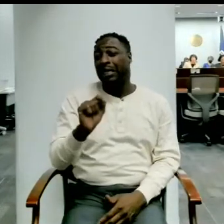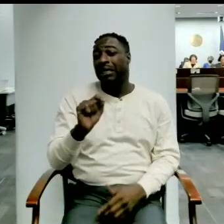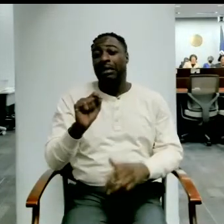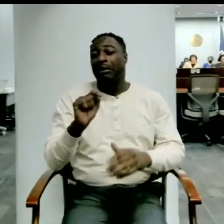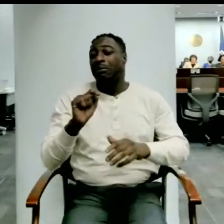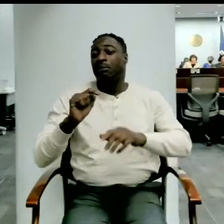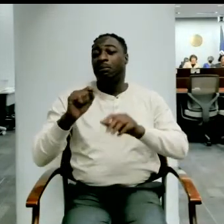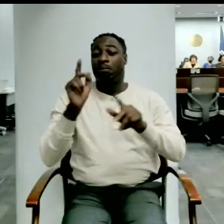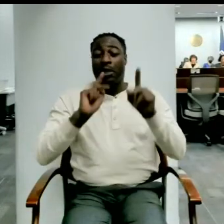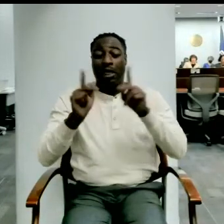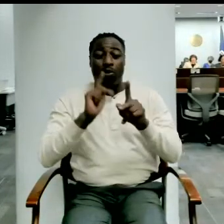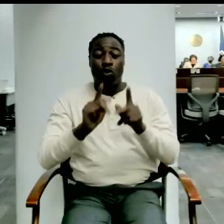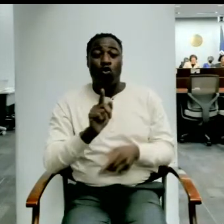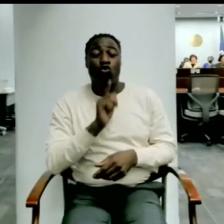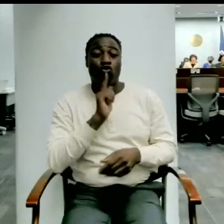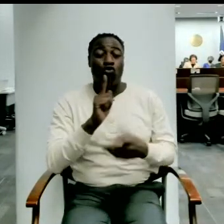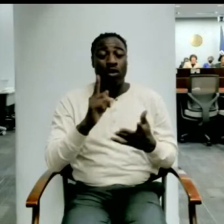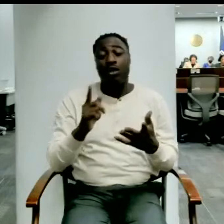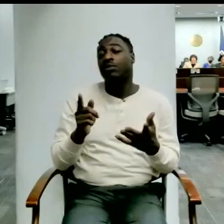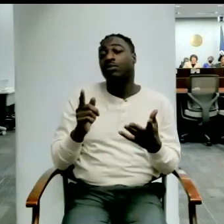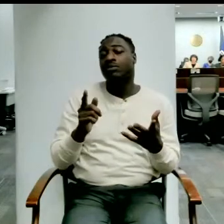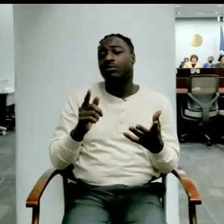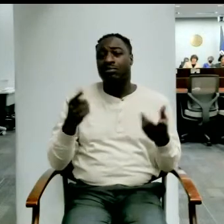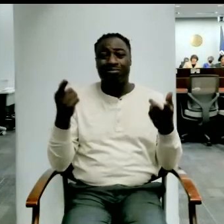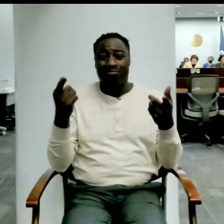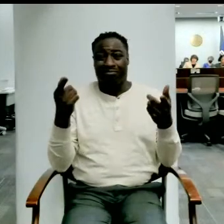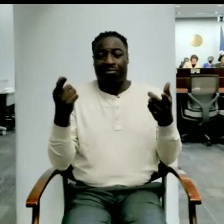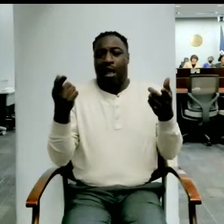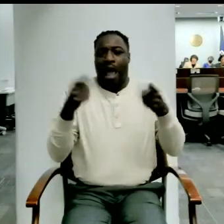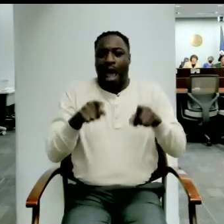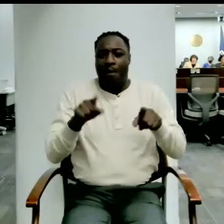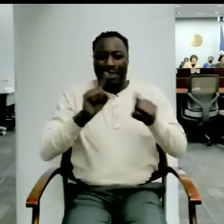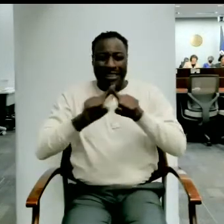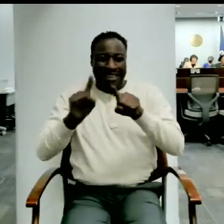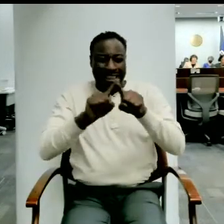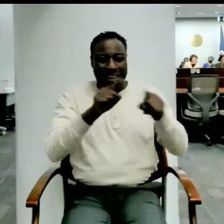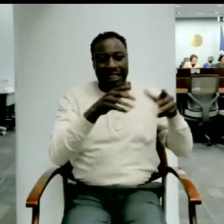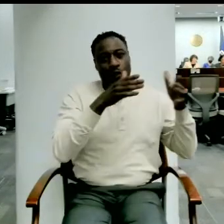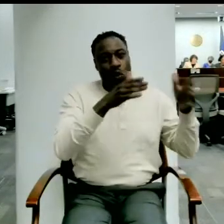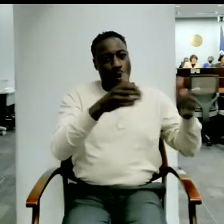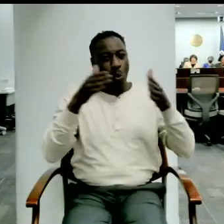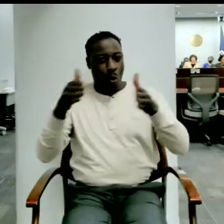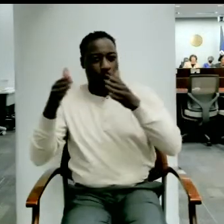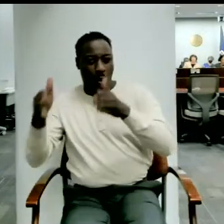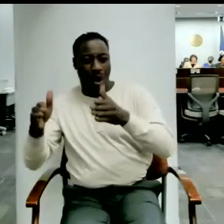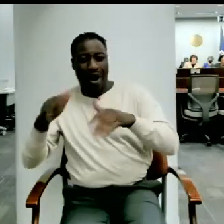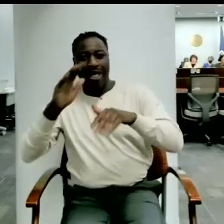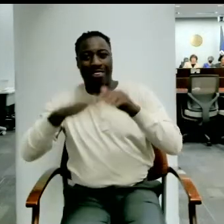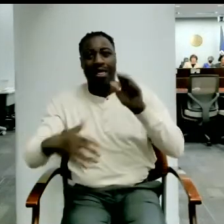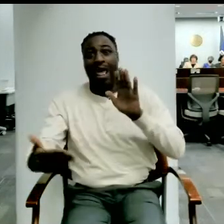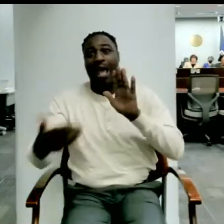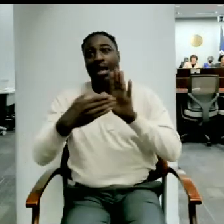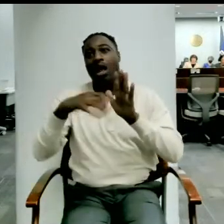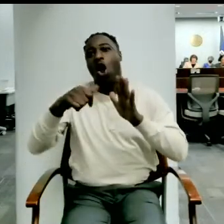manifests in different ways than it may against other protected groups.